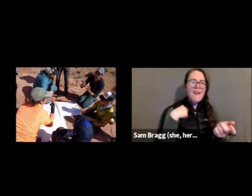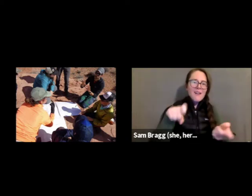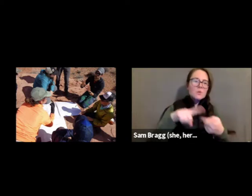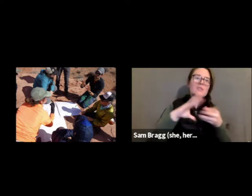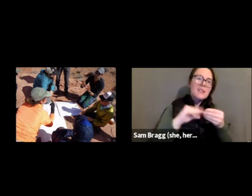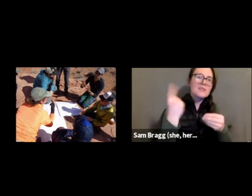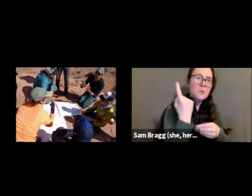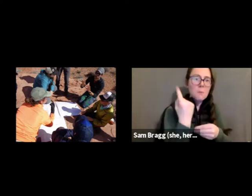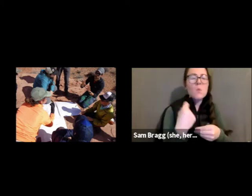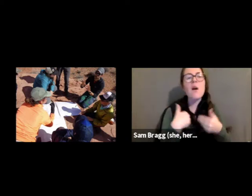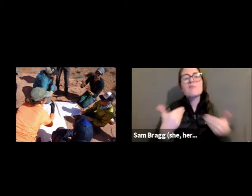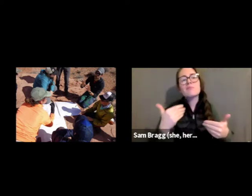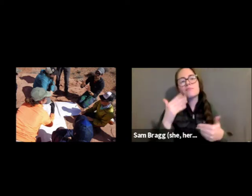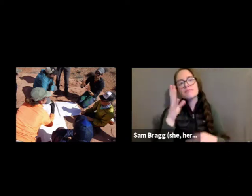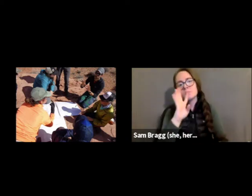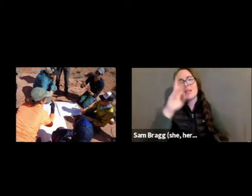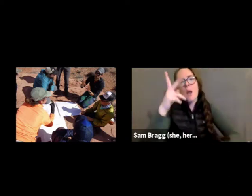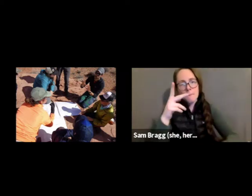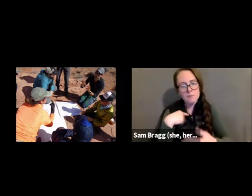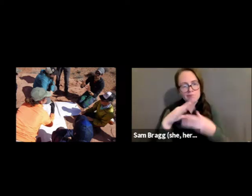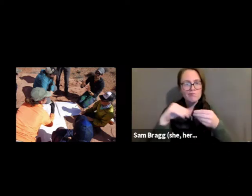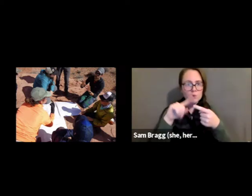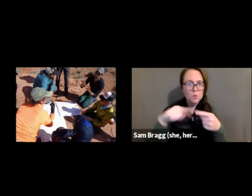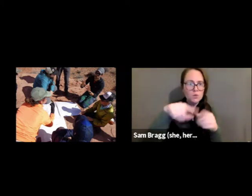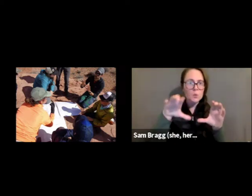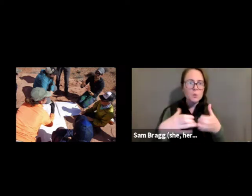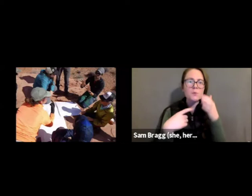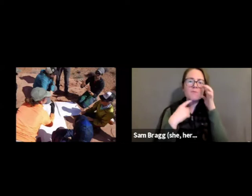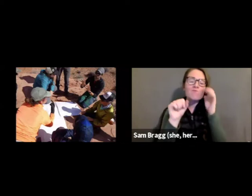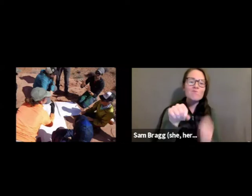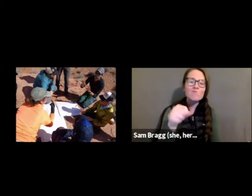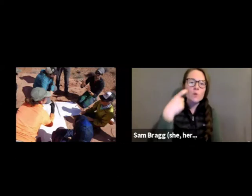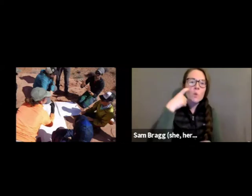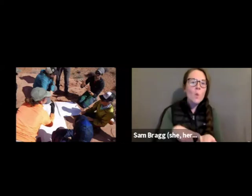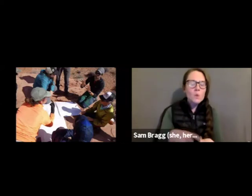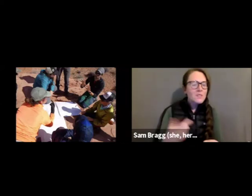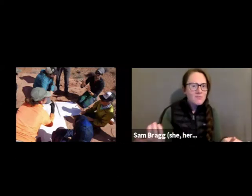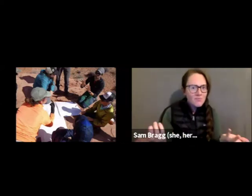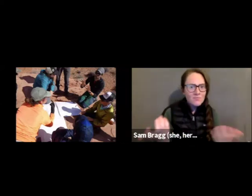was not very effective within you know a hearing and deaf sort of collision in a group. We have